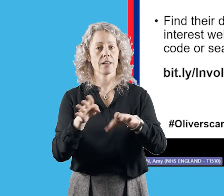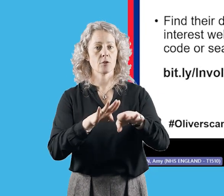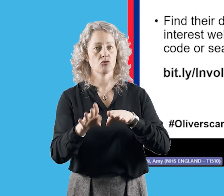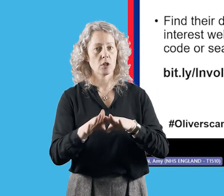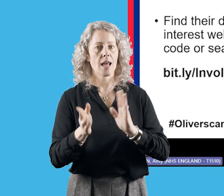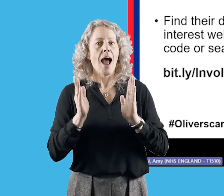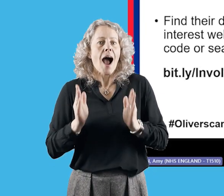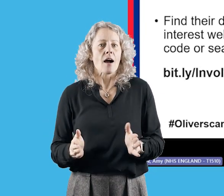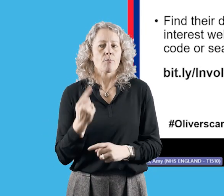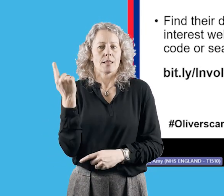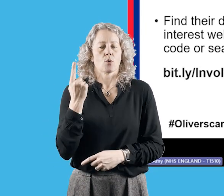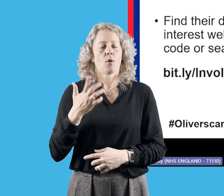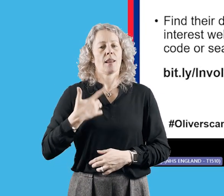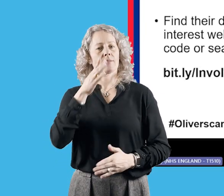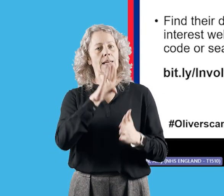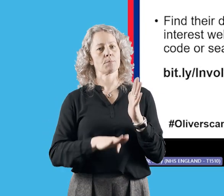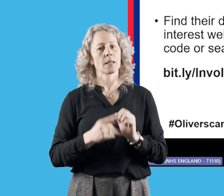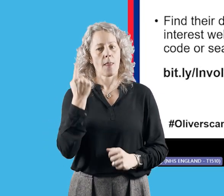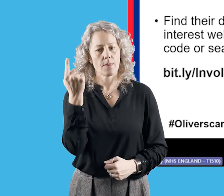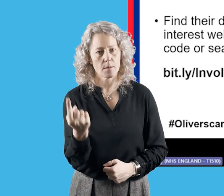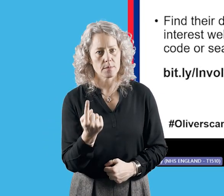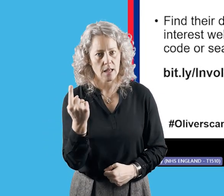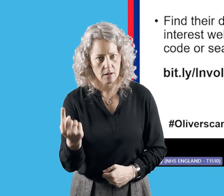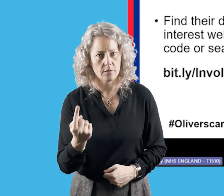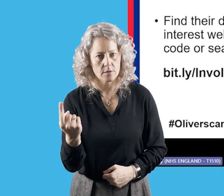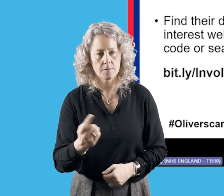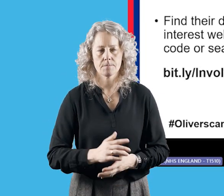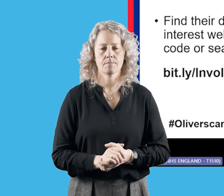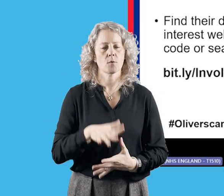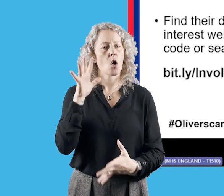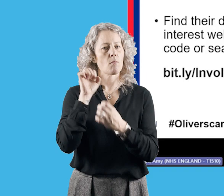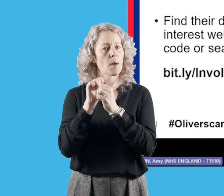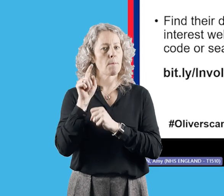with lived experience themselves. So that's just one thing to remember